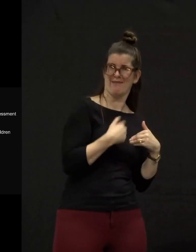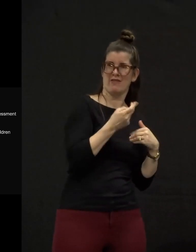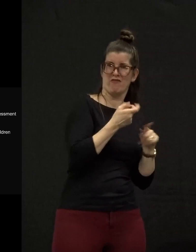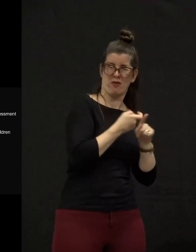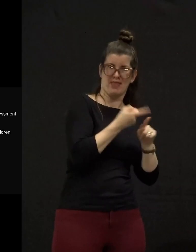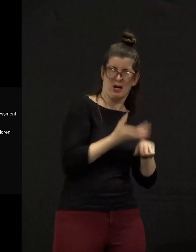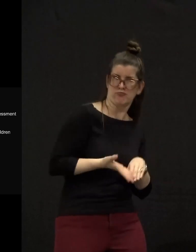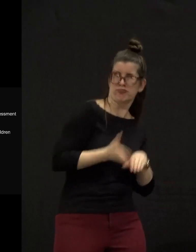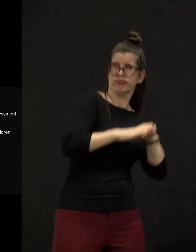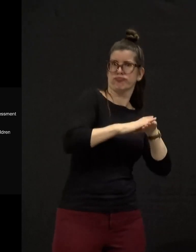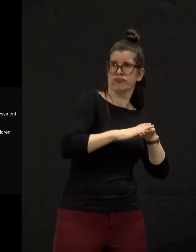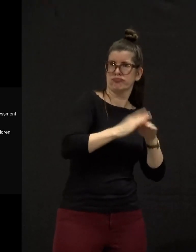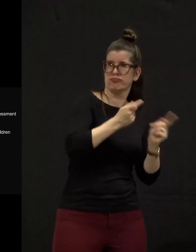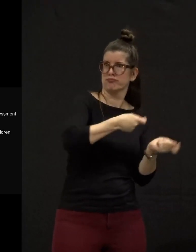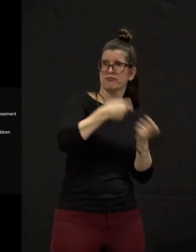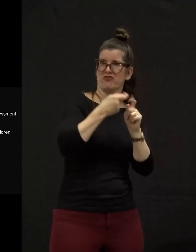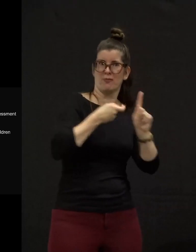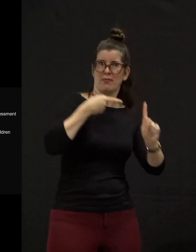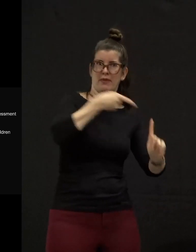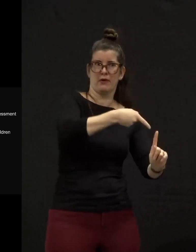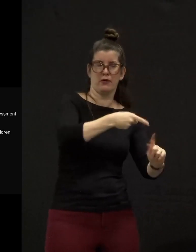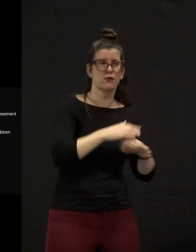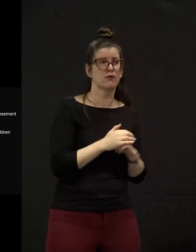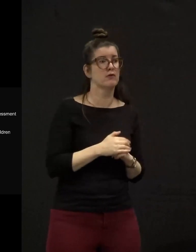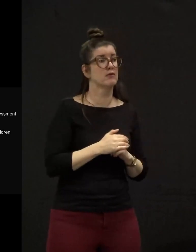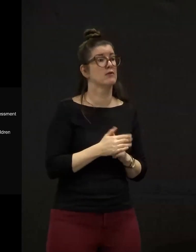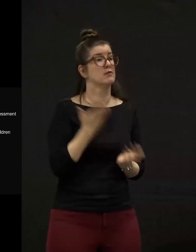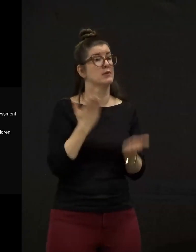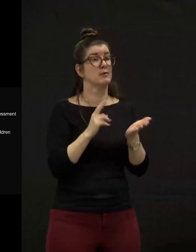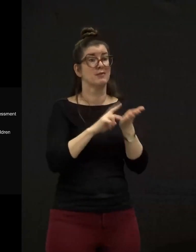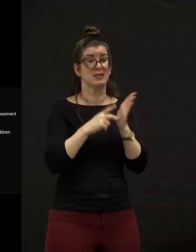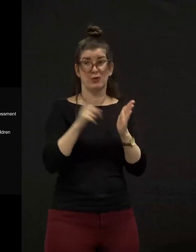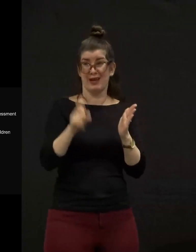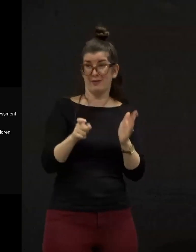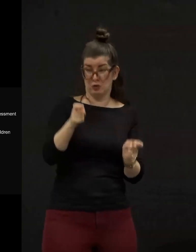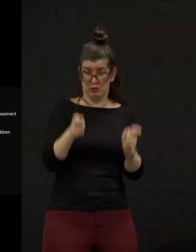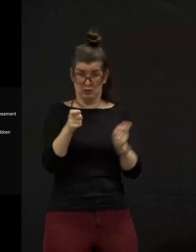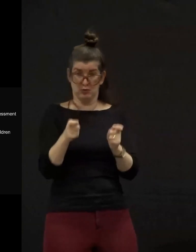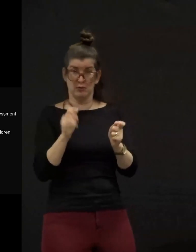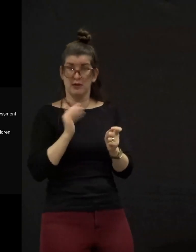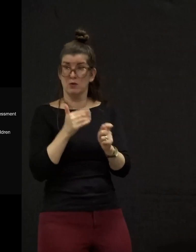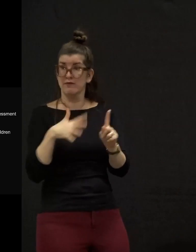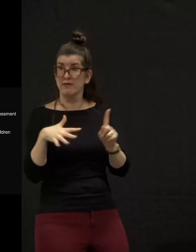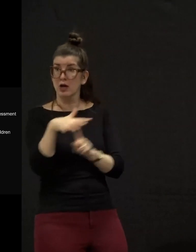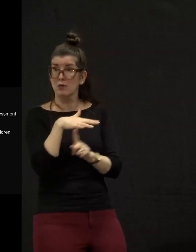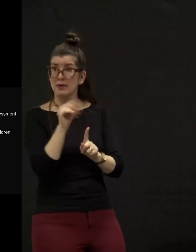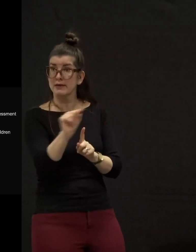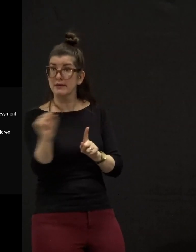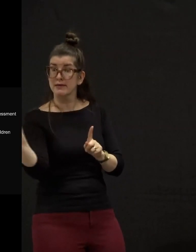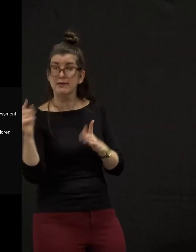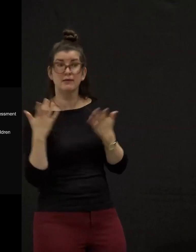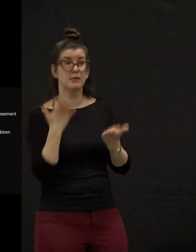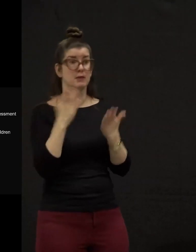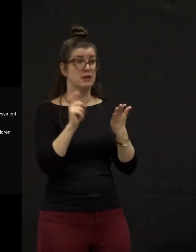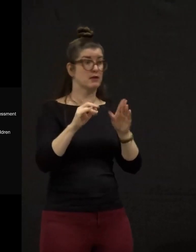we have to build from there. Maybe we are making adjustments in the environment, maybe we are providing different tools